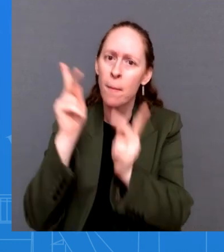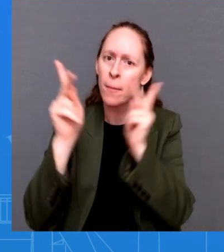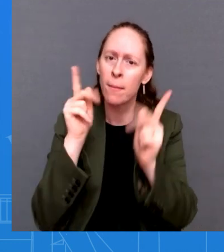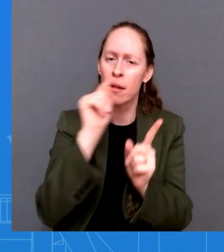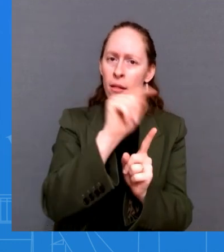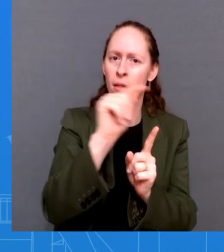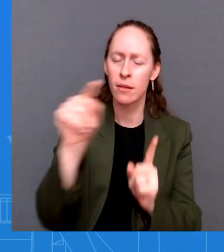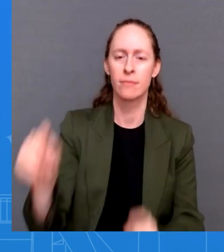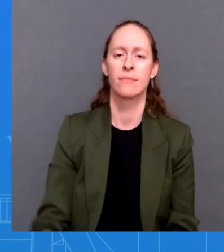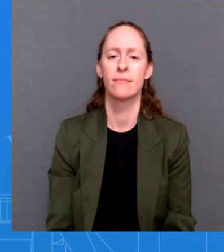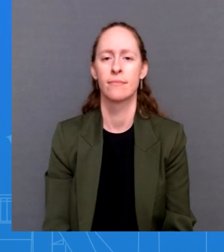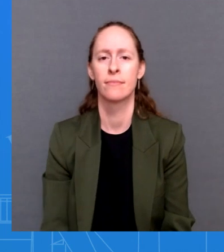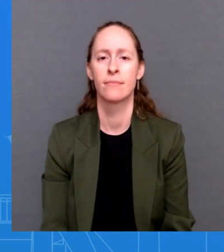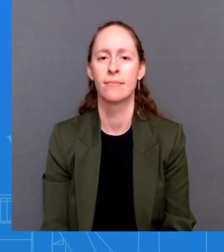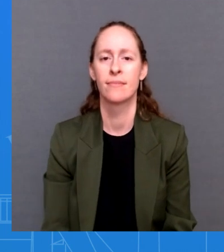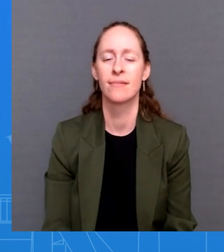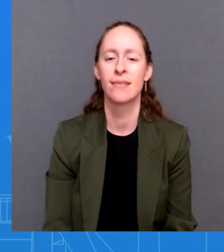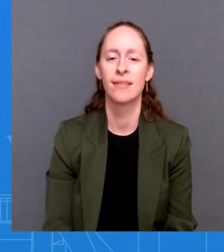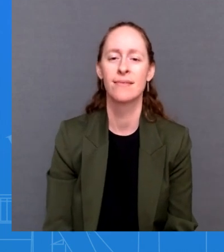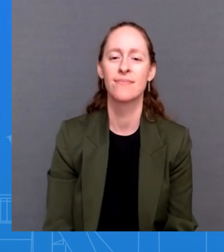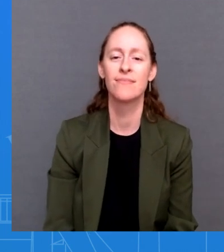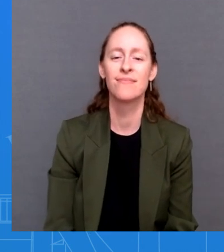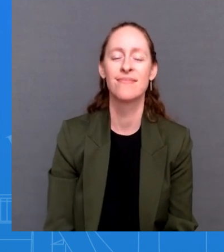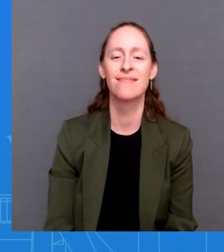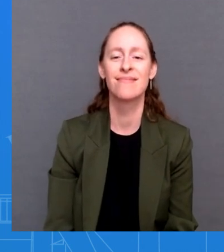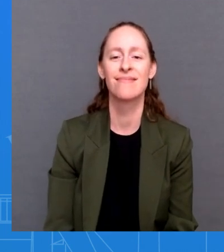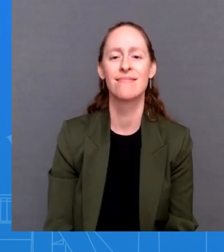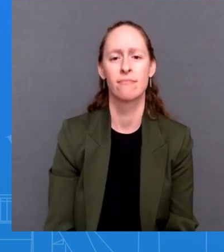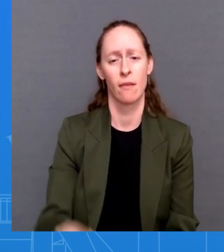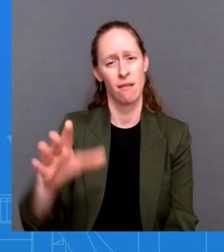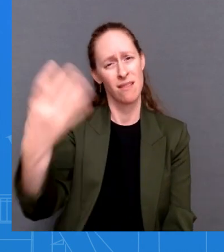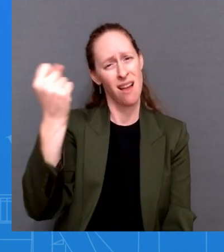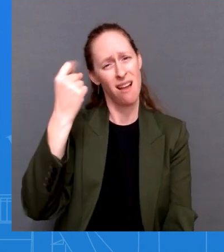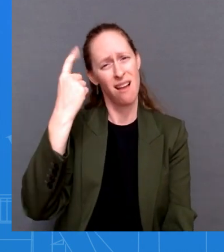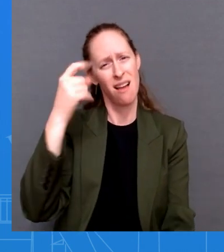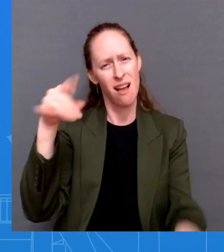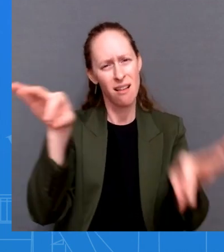out accurately to individuals at highest risk of contracting the virus.